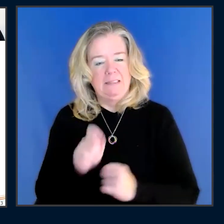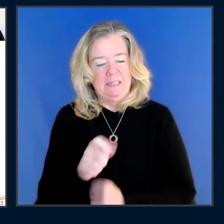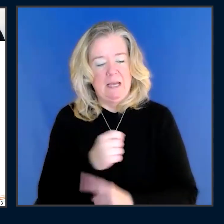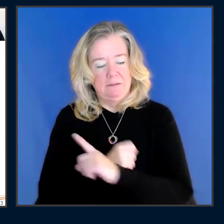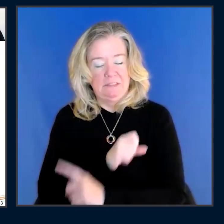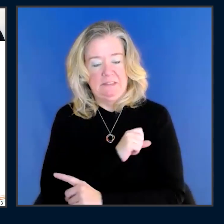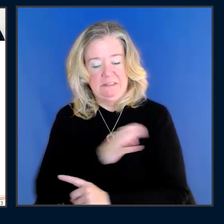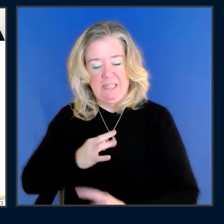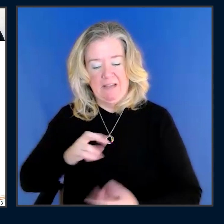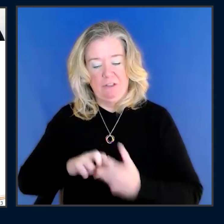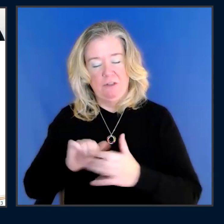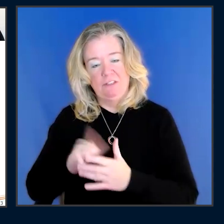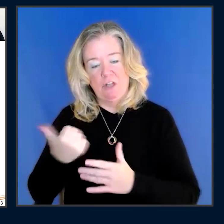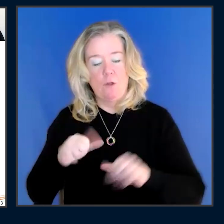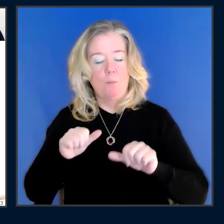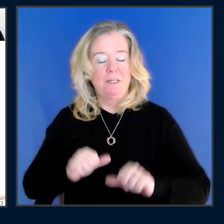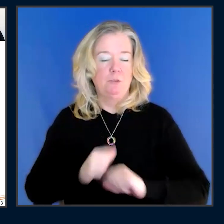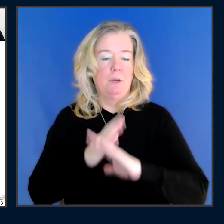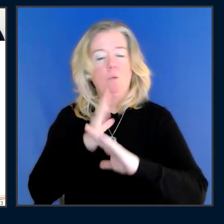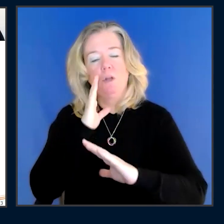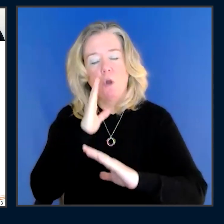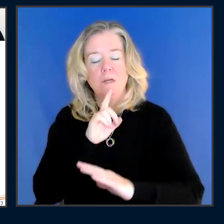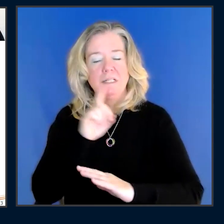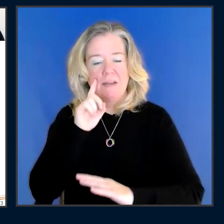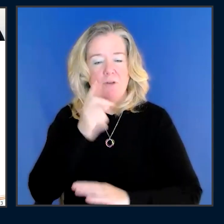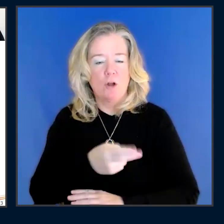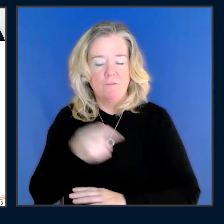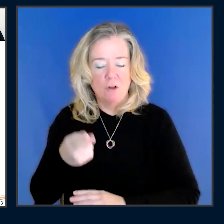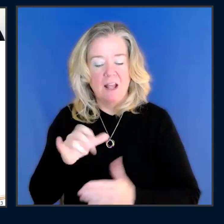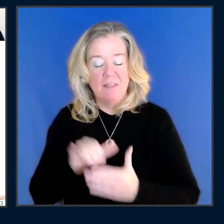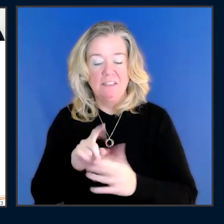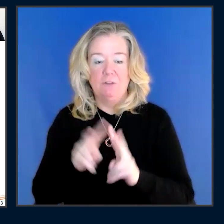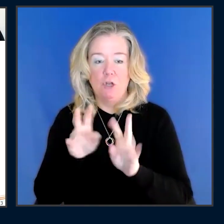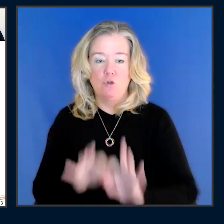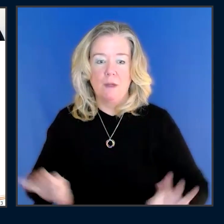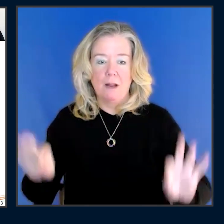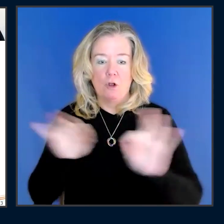Staffing issues are another potential barrier. We know that deaf and hard of hearing